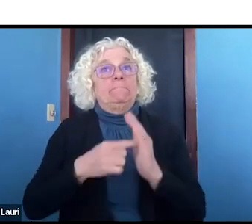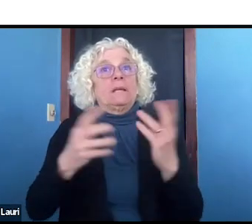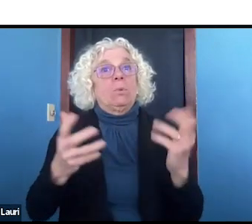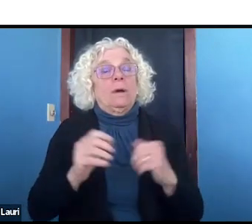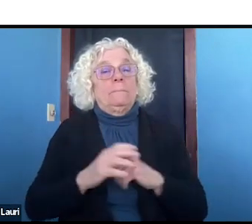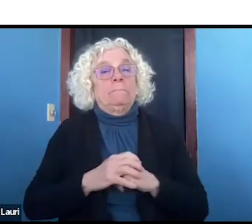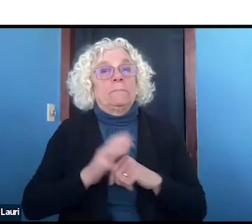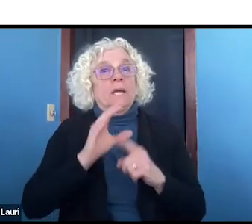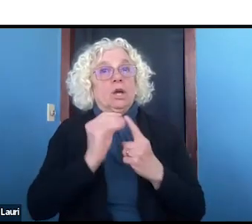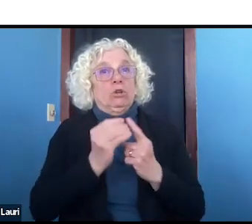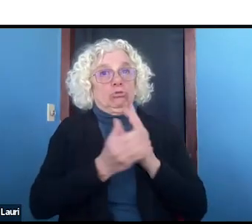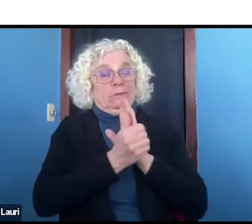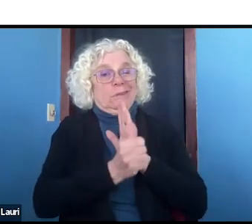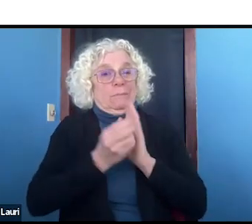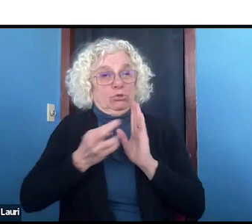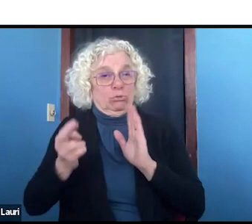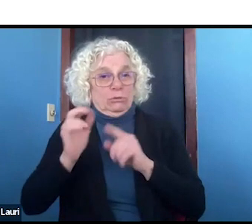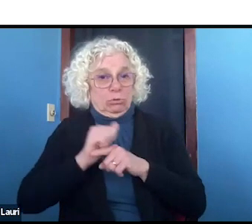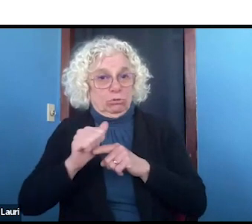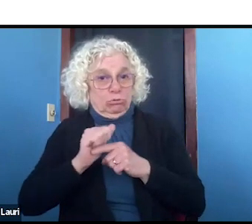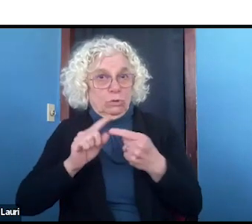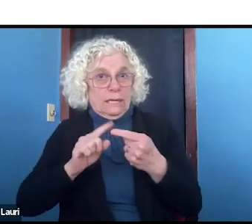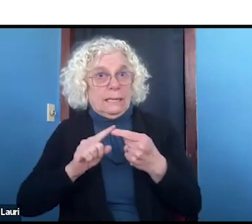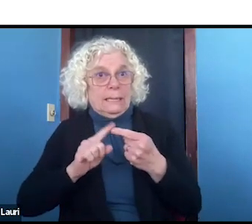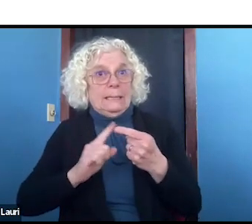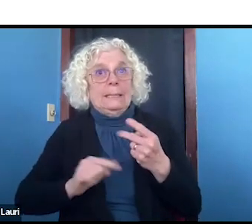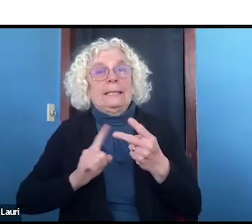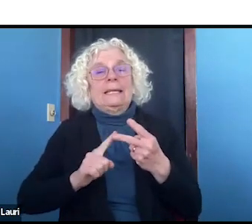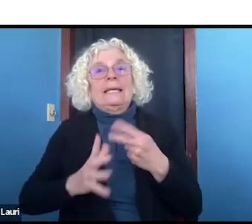resources and training, inclusive community engagement strategies,